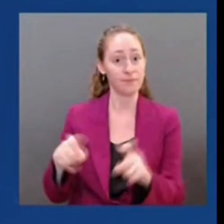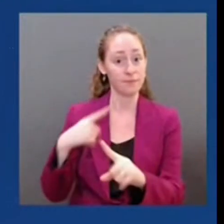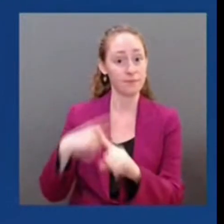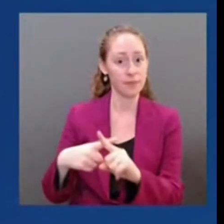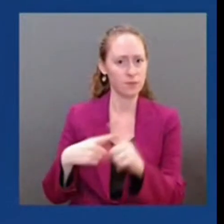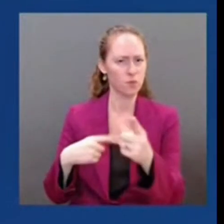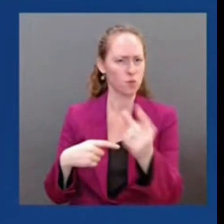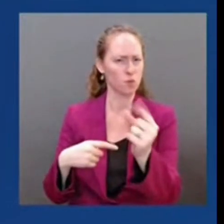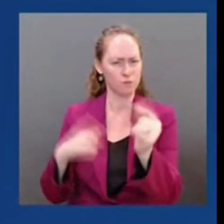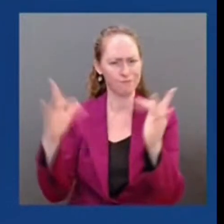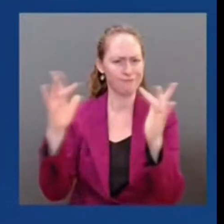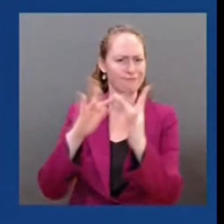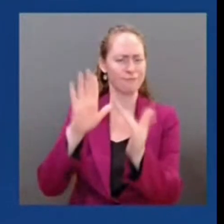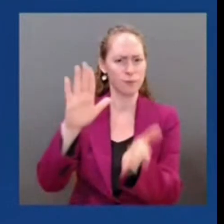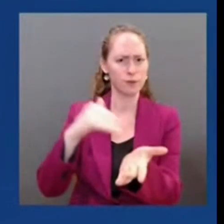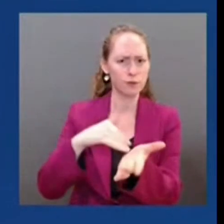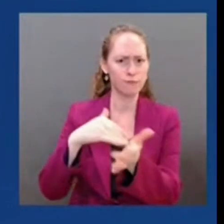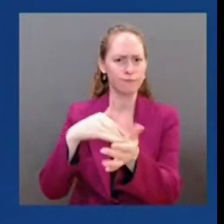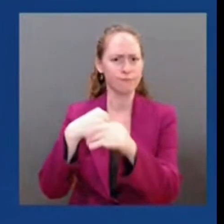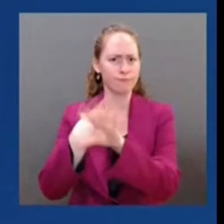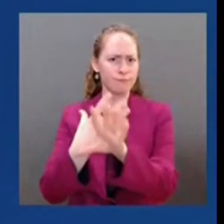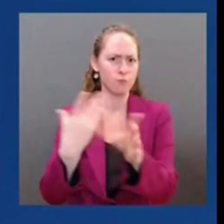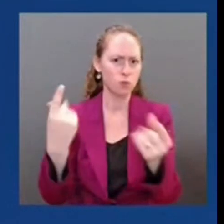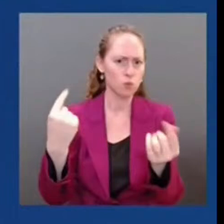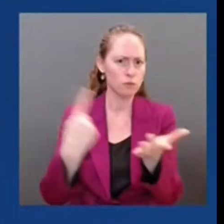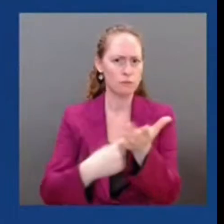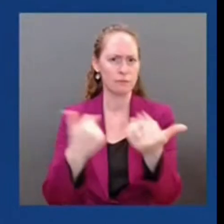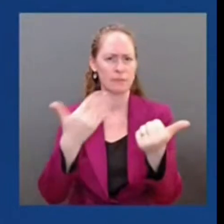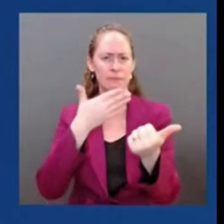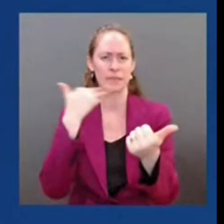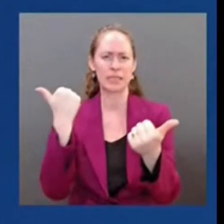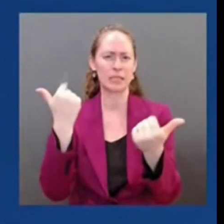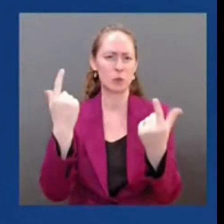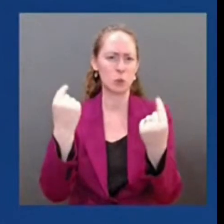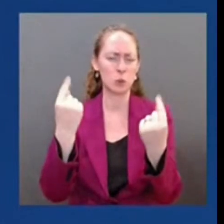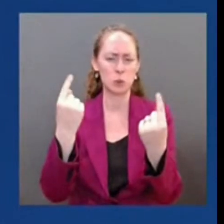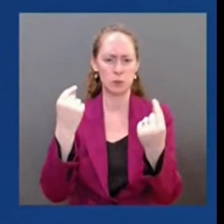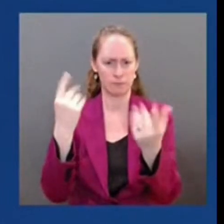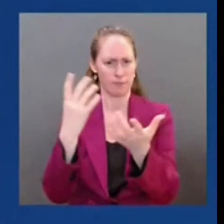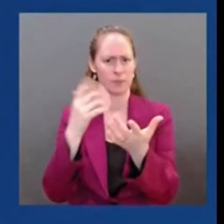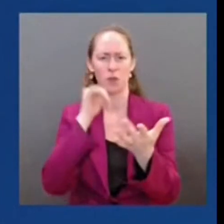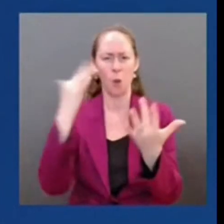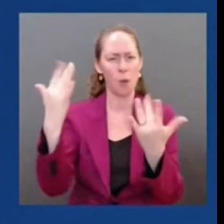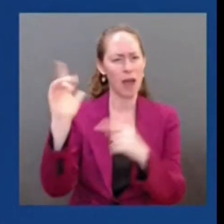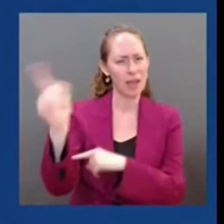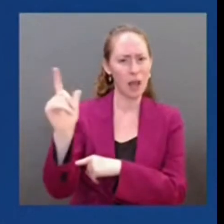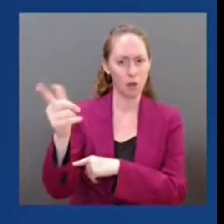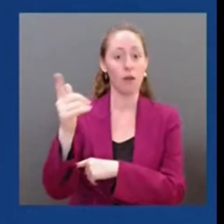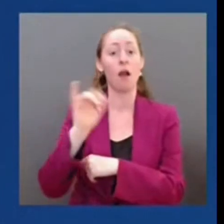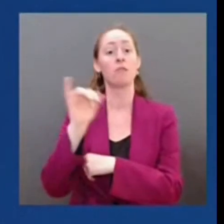19, TALK TO A HEALTH CARE PROVIDER AS SOON AS POSSIBLE